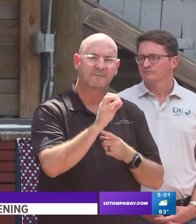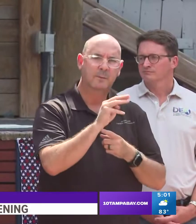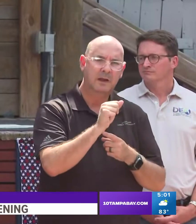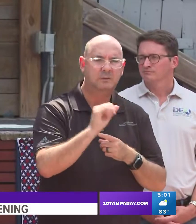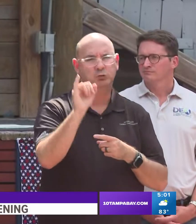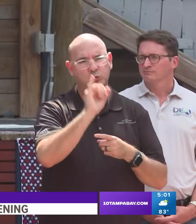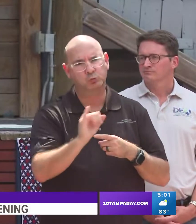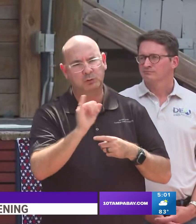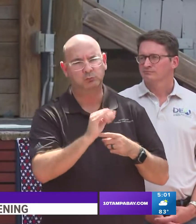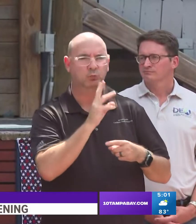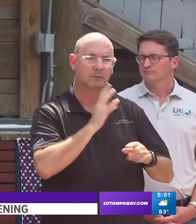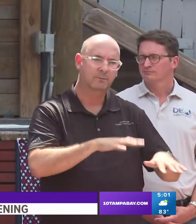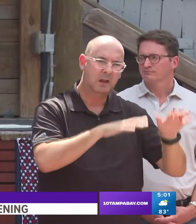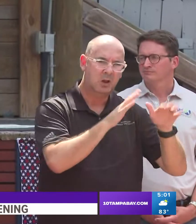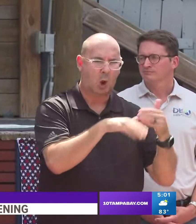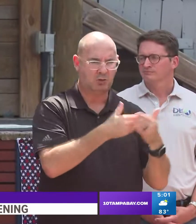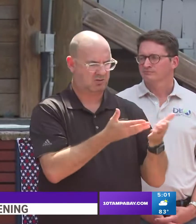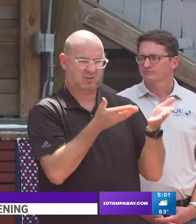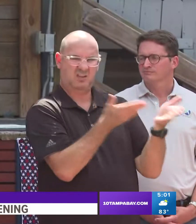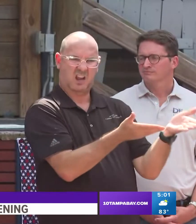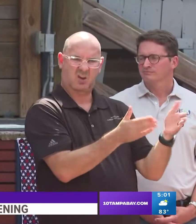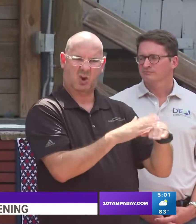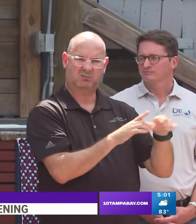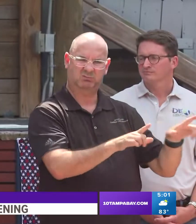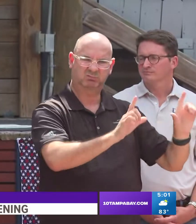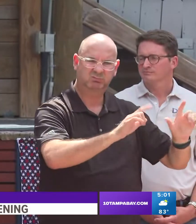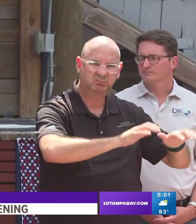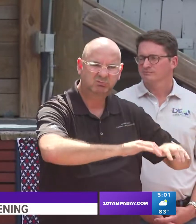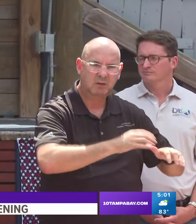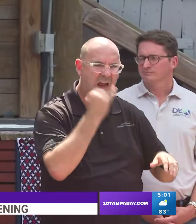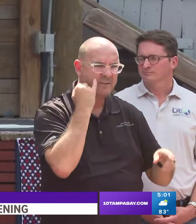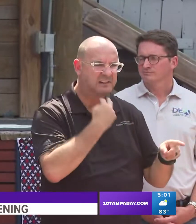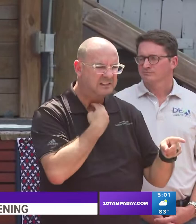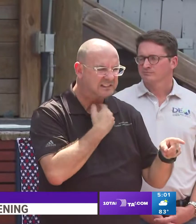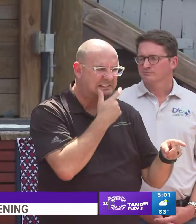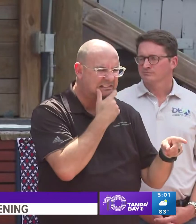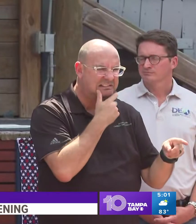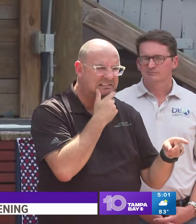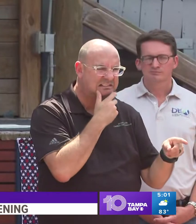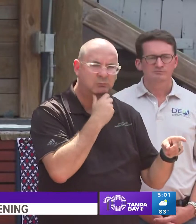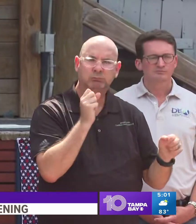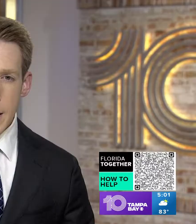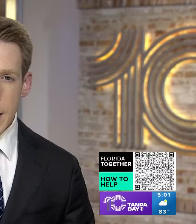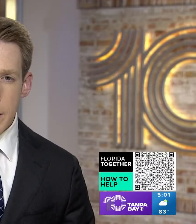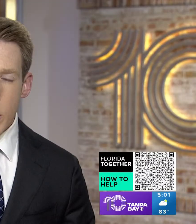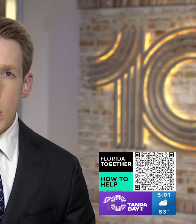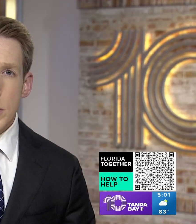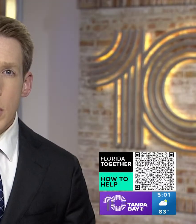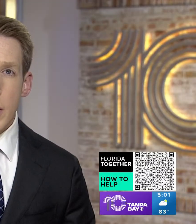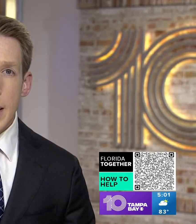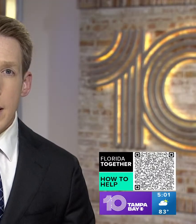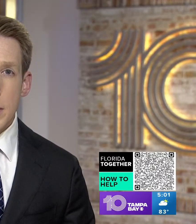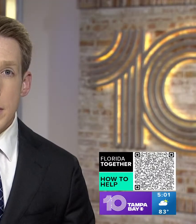all that stuff. But if you have questions, there's going to be the people there that are going to be able to help.